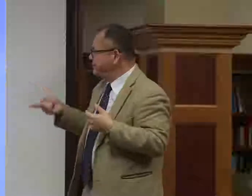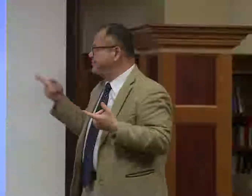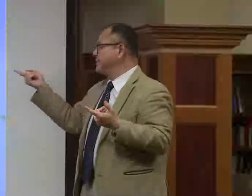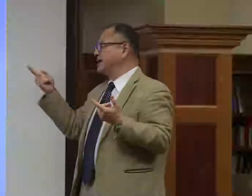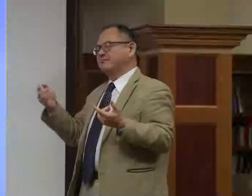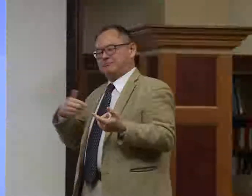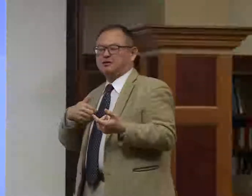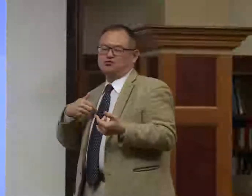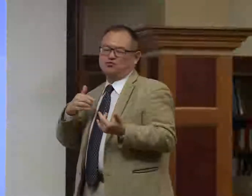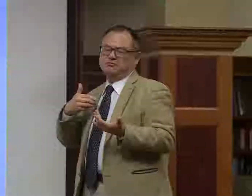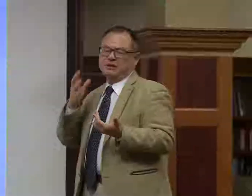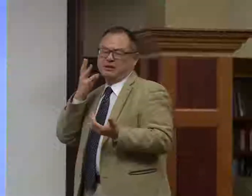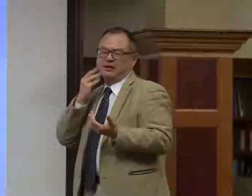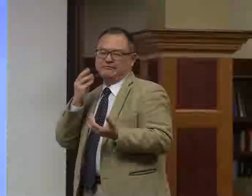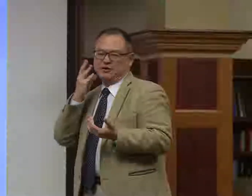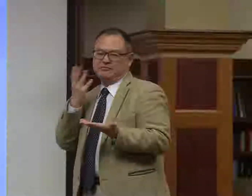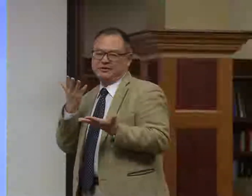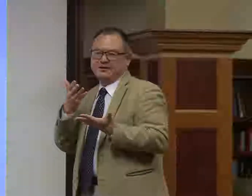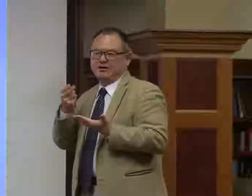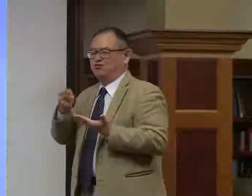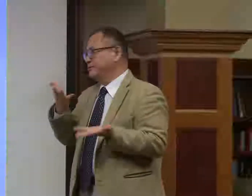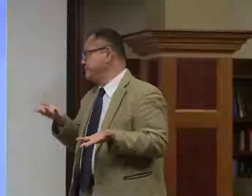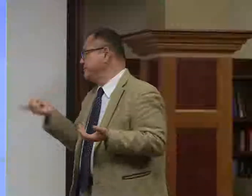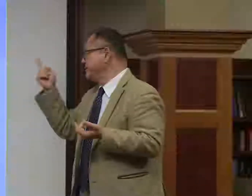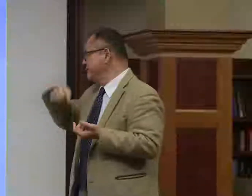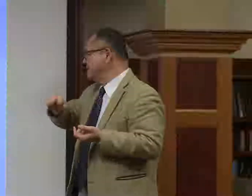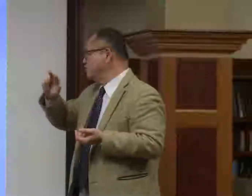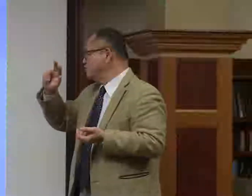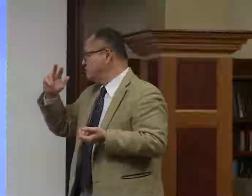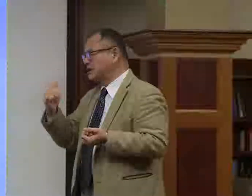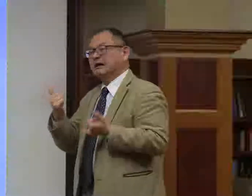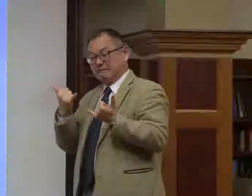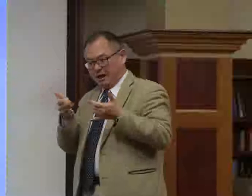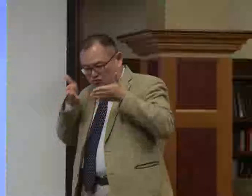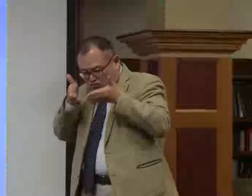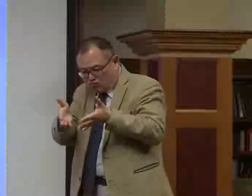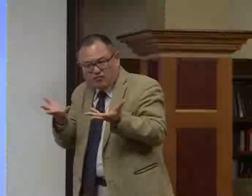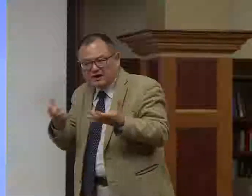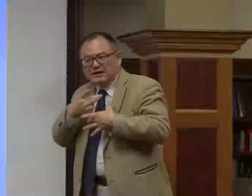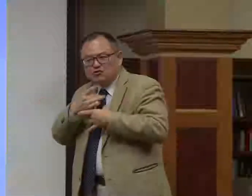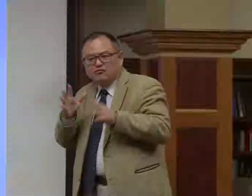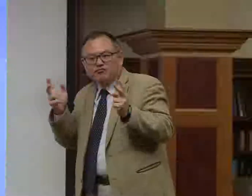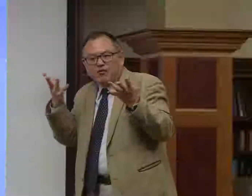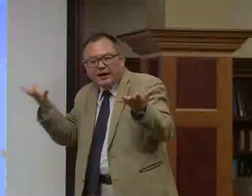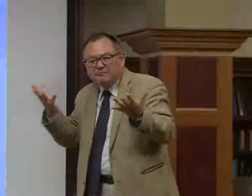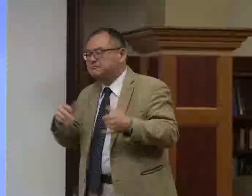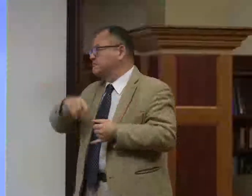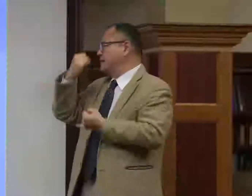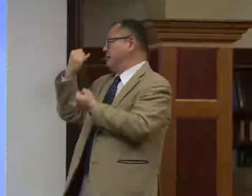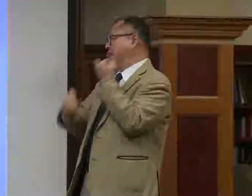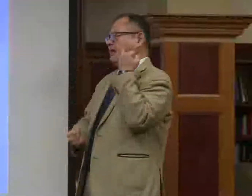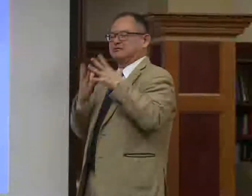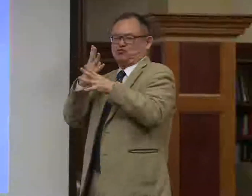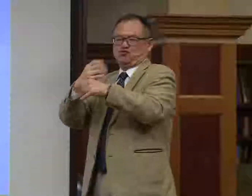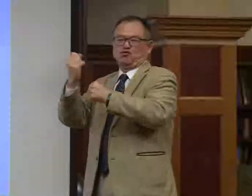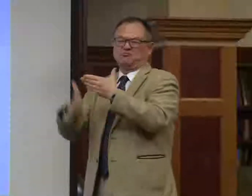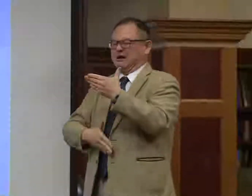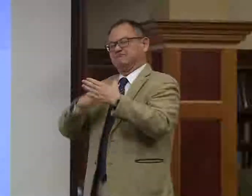I'll then talk about my academic experience, then current research and then a conclusion at the end.